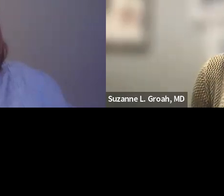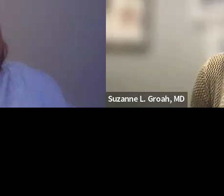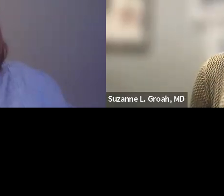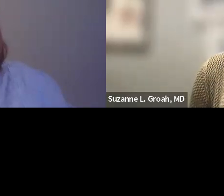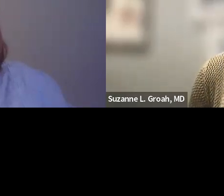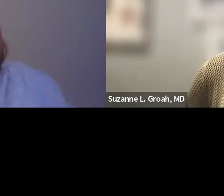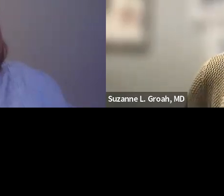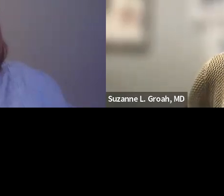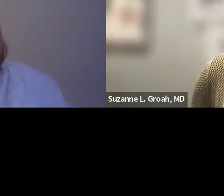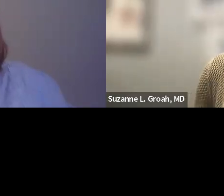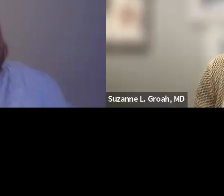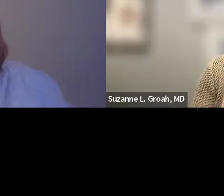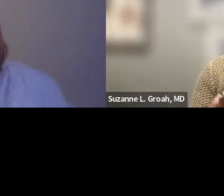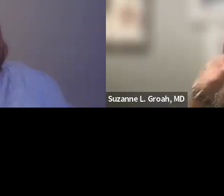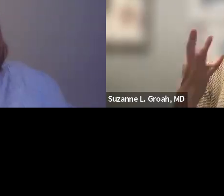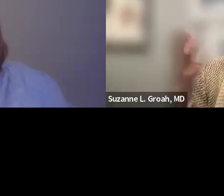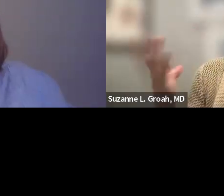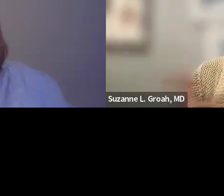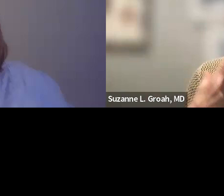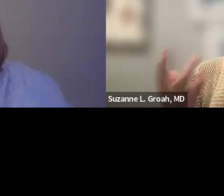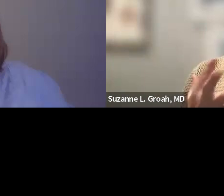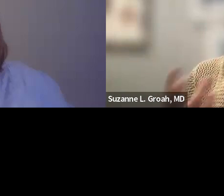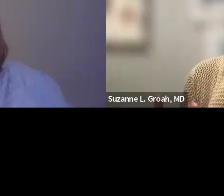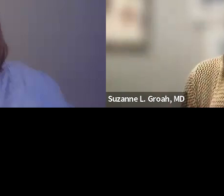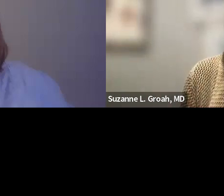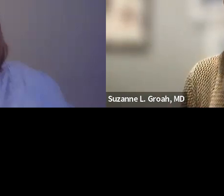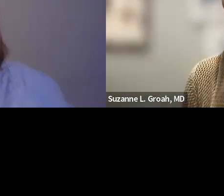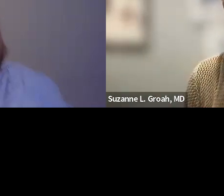injuries, I realized that this is a combination of everything I loved.